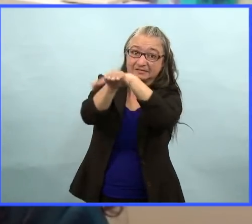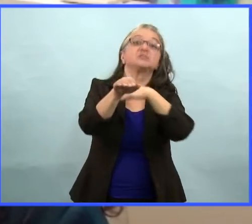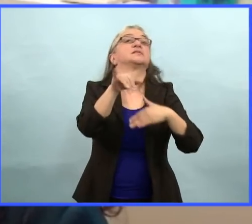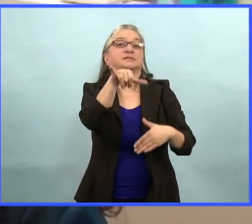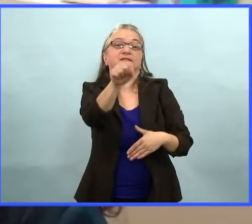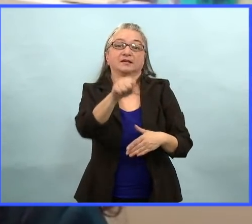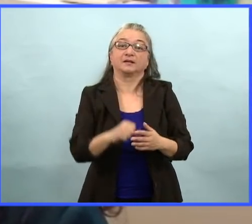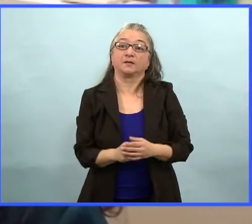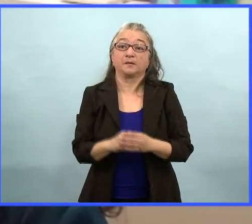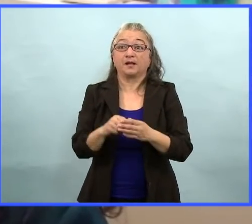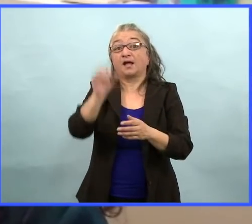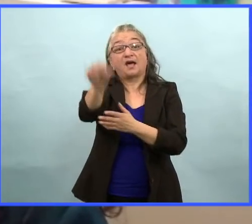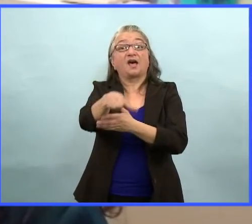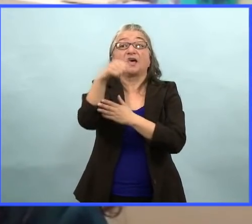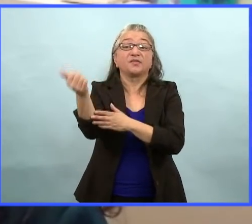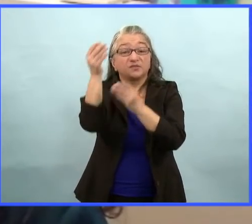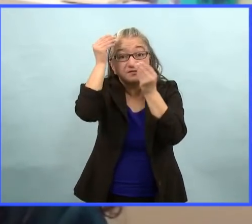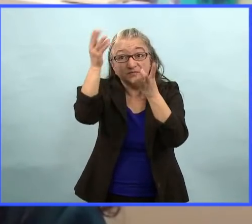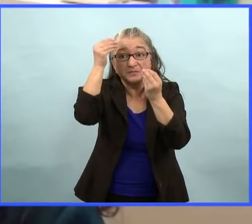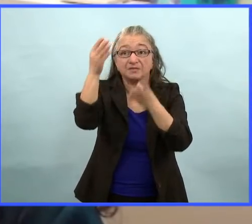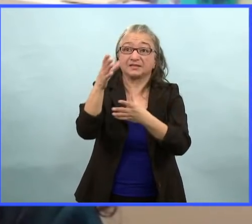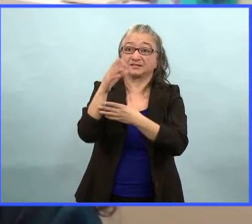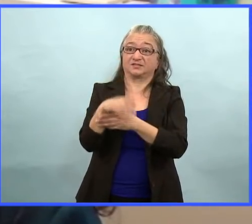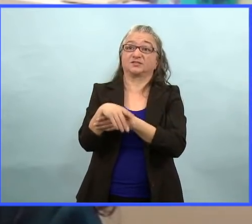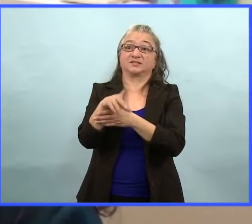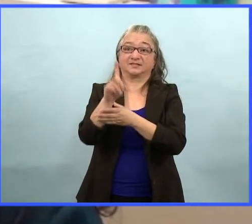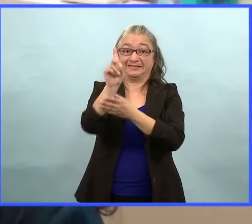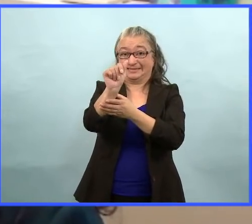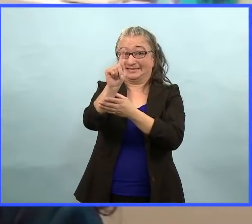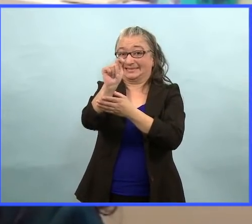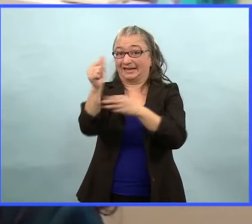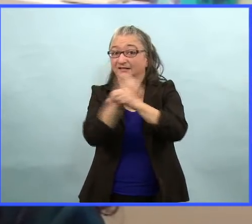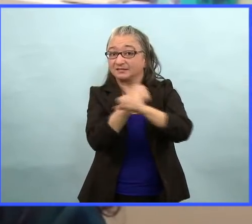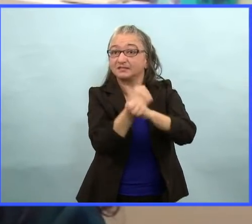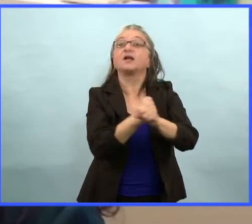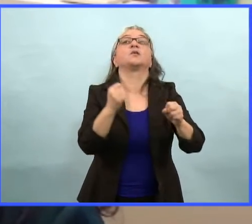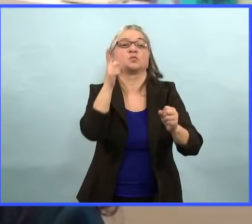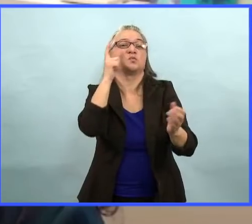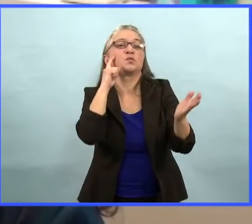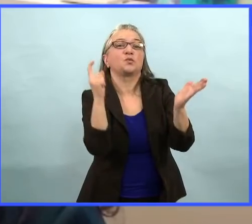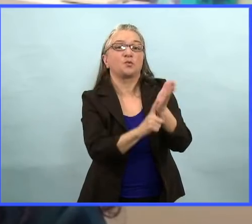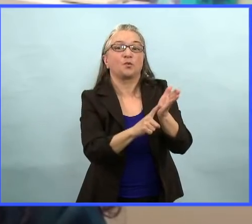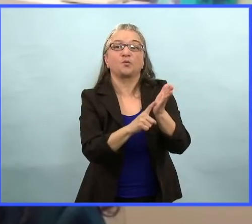it clearly showed that there was higher risk of covid19 amongst racialized communities this